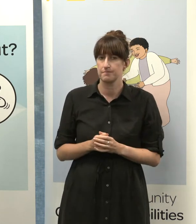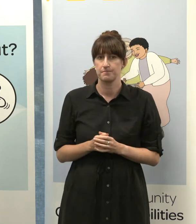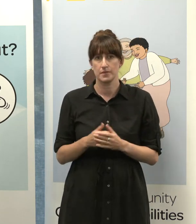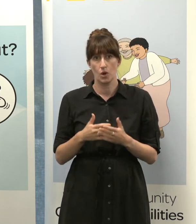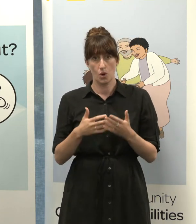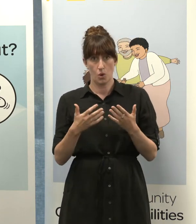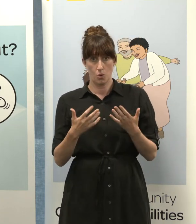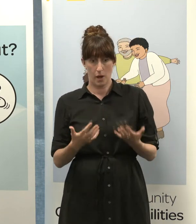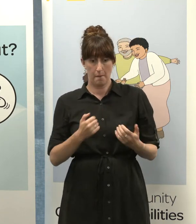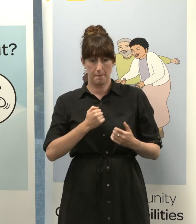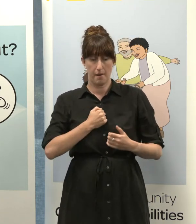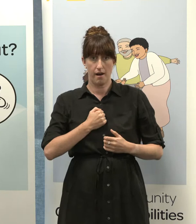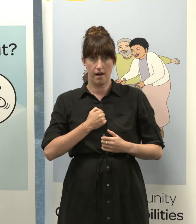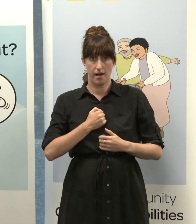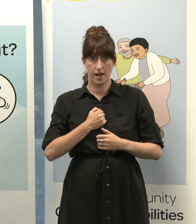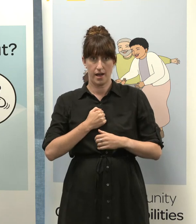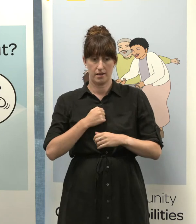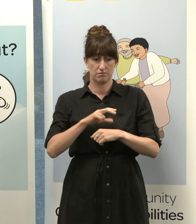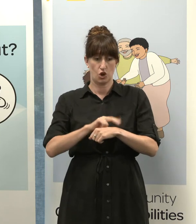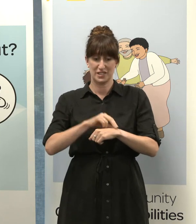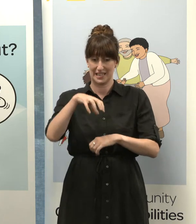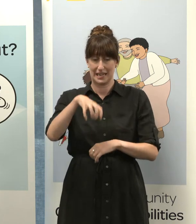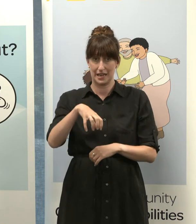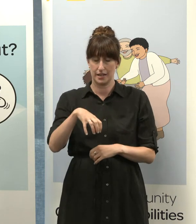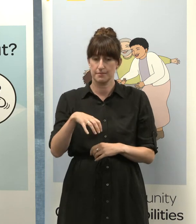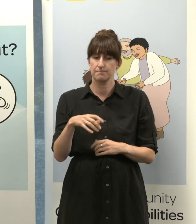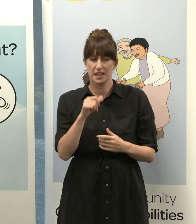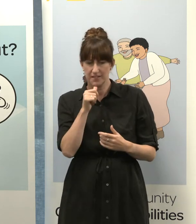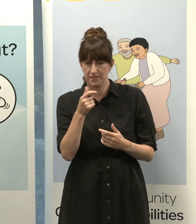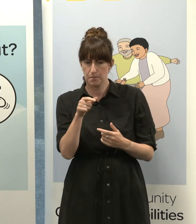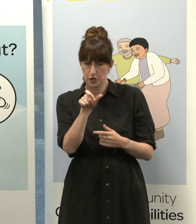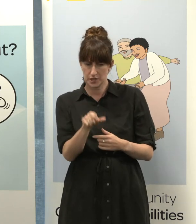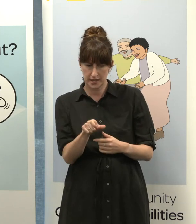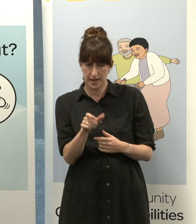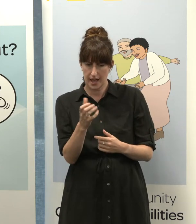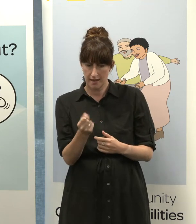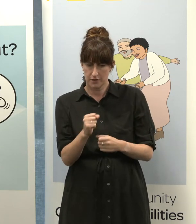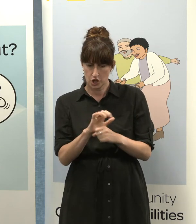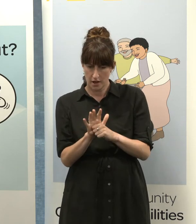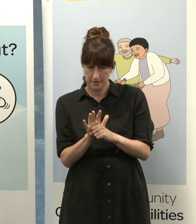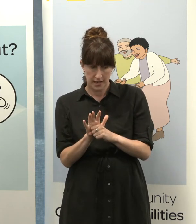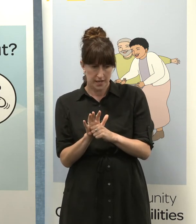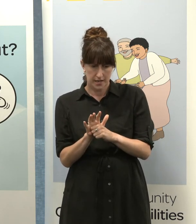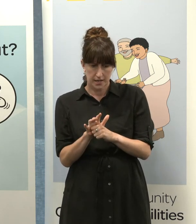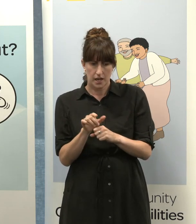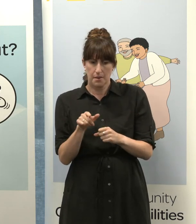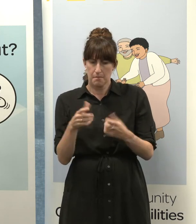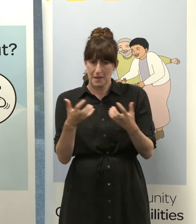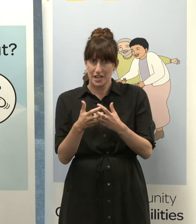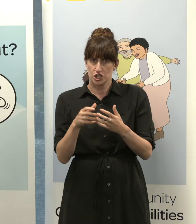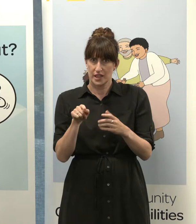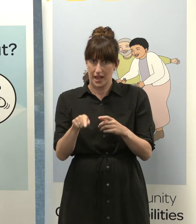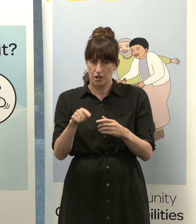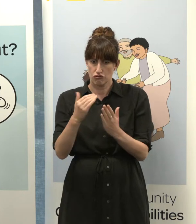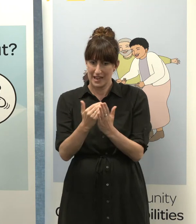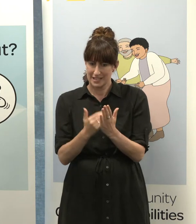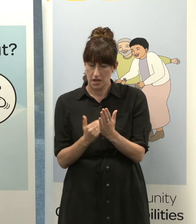By keeping an eye on, what do you mean? What we're doing in our